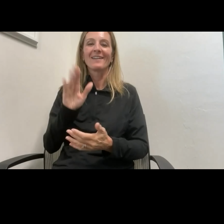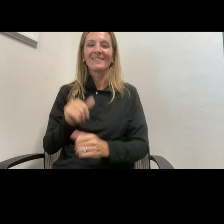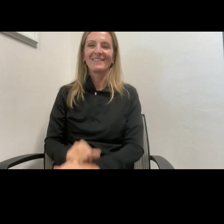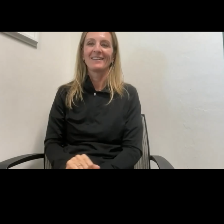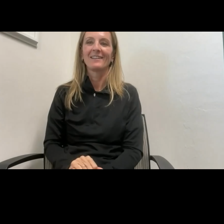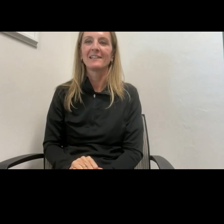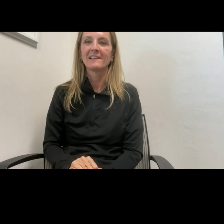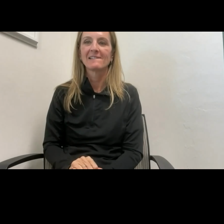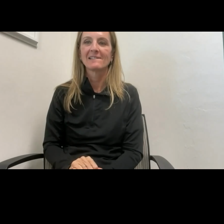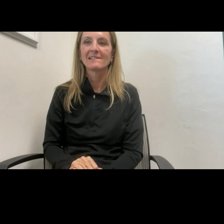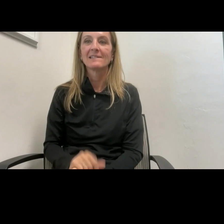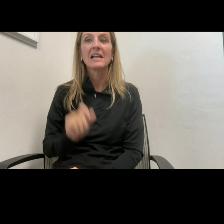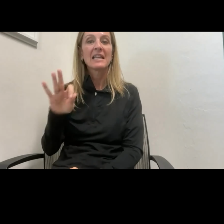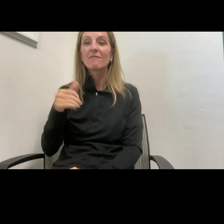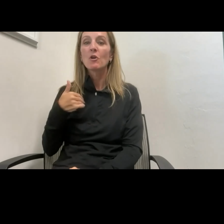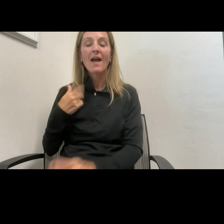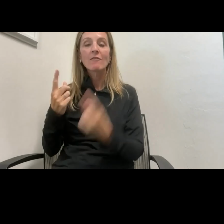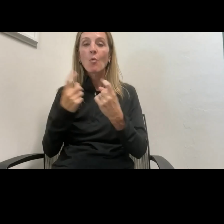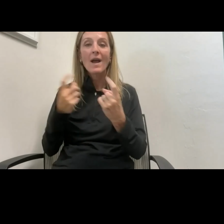you have a question about please type in the chat and I'll do my